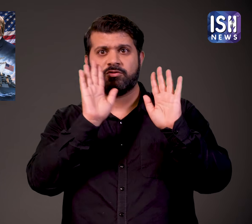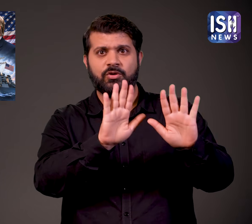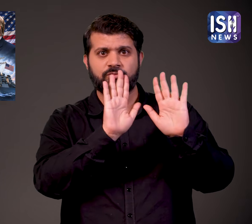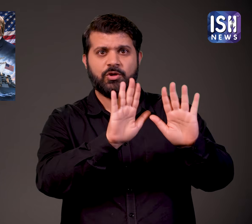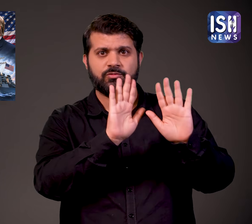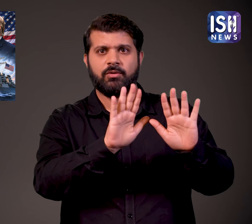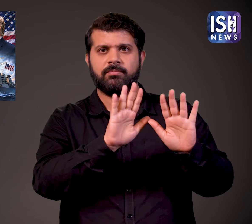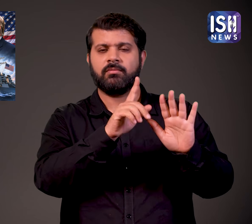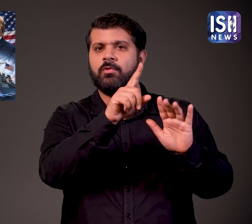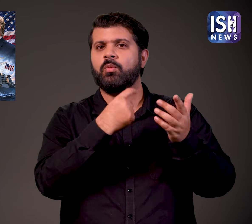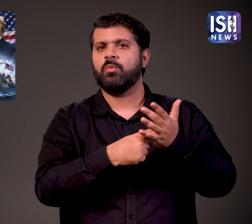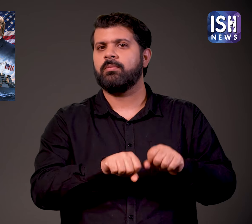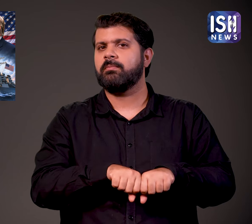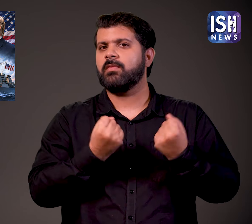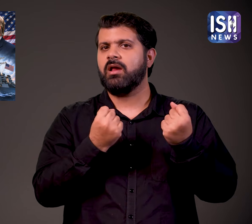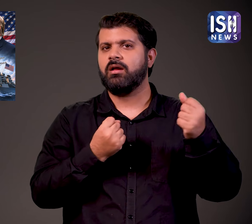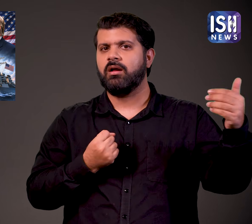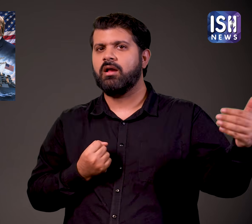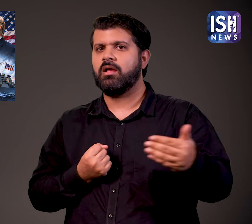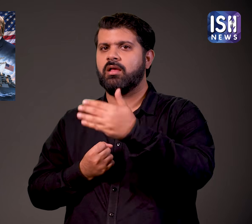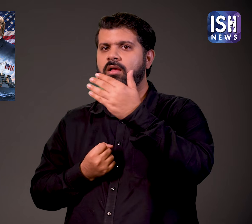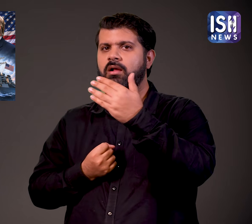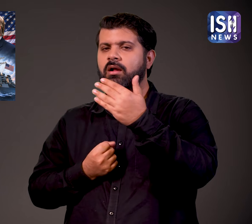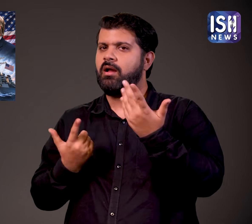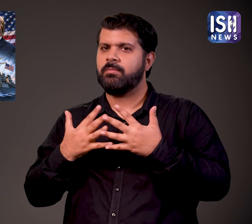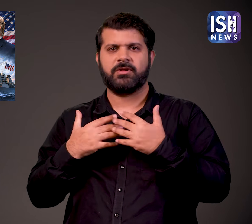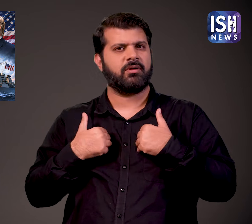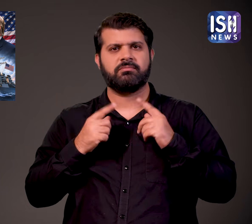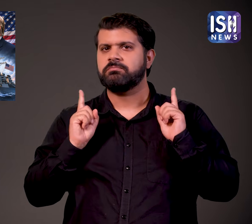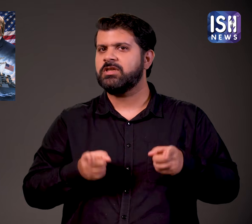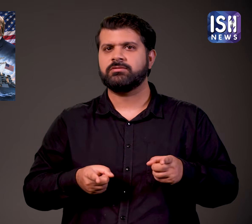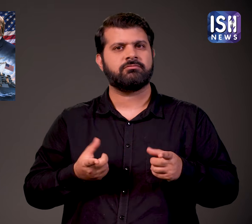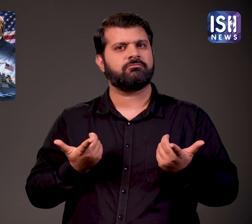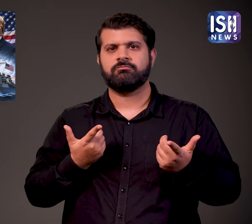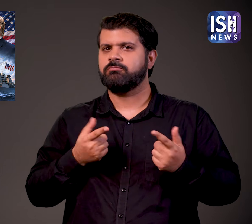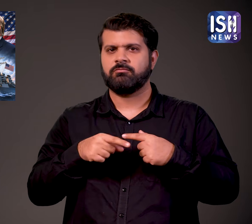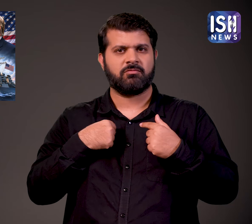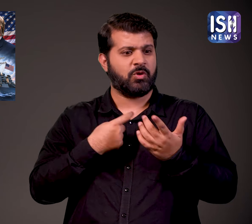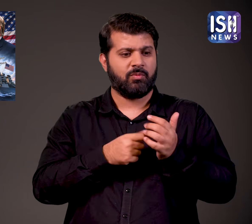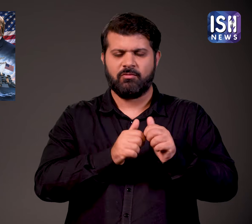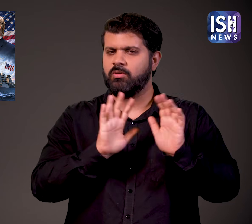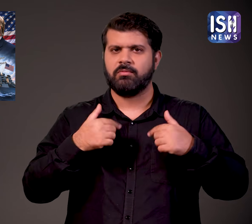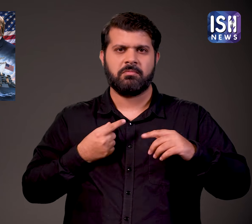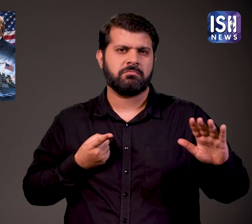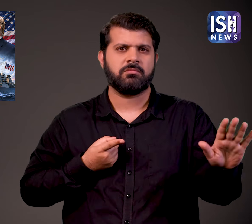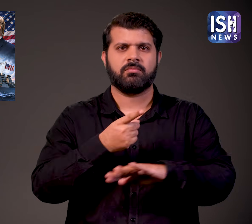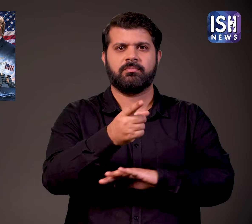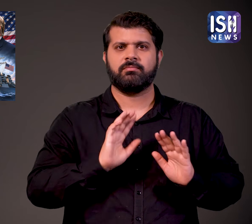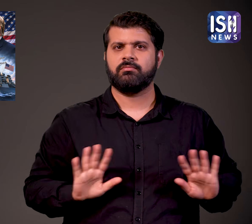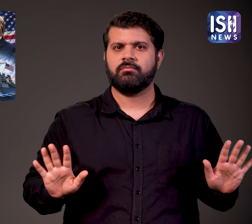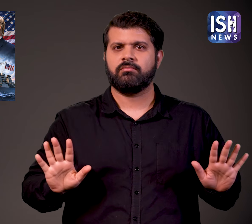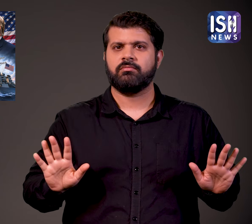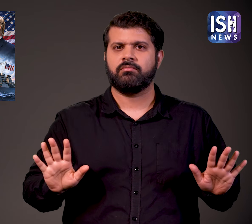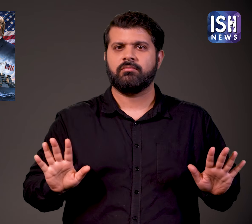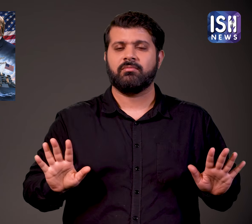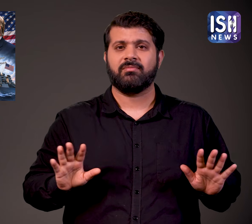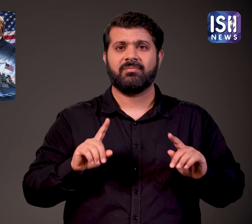The US said it ordered the ship to stop entering the restricted area, but when it did not comply, the attack was carried out.